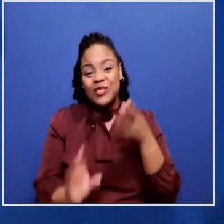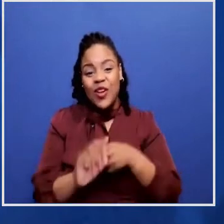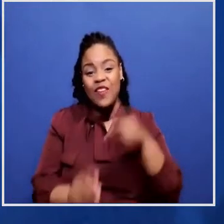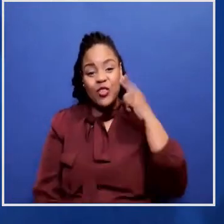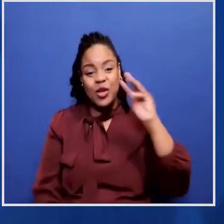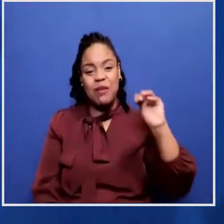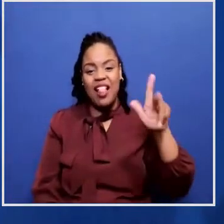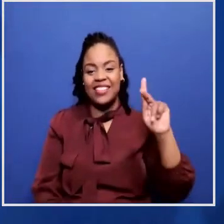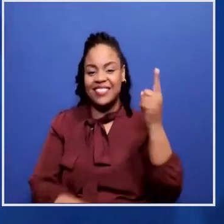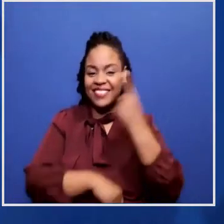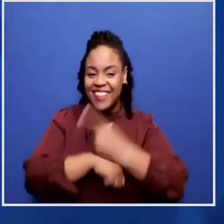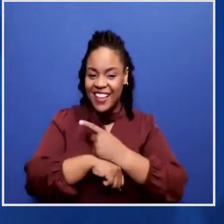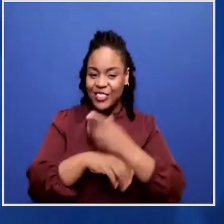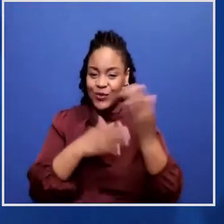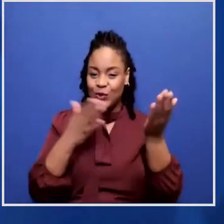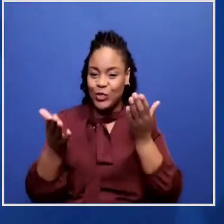KING.